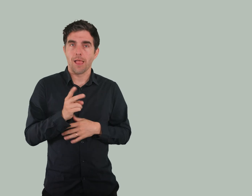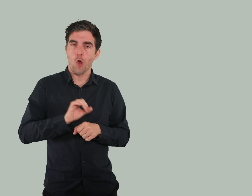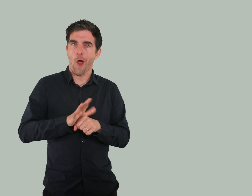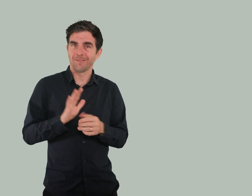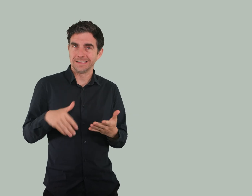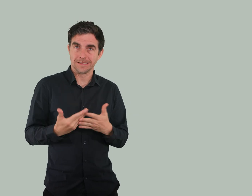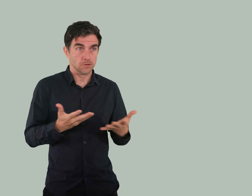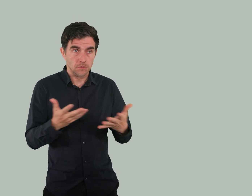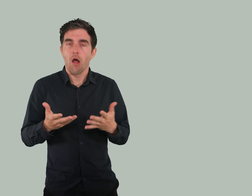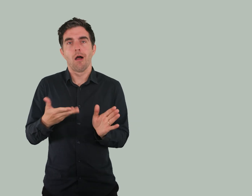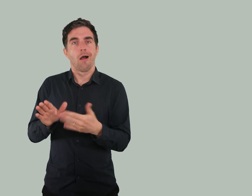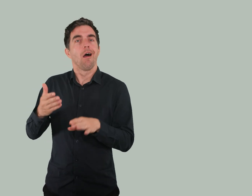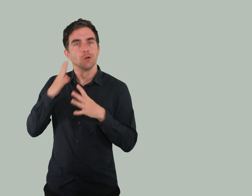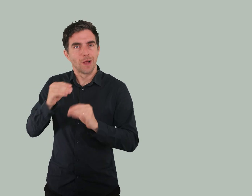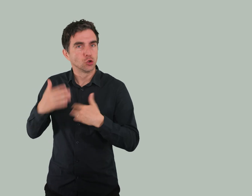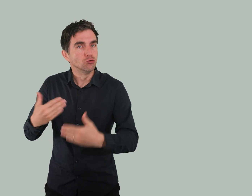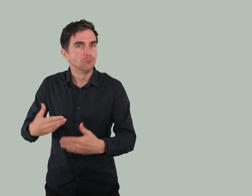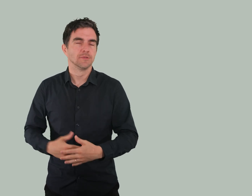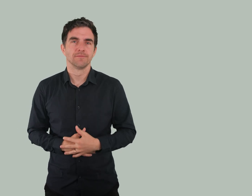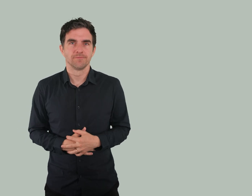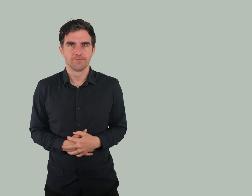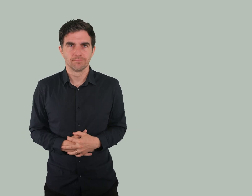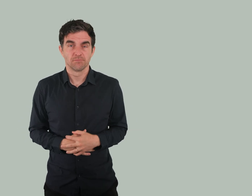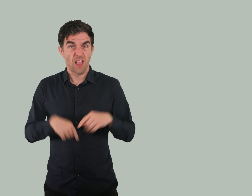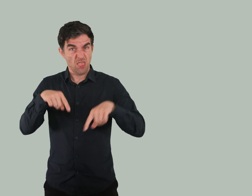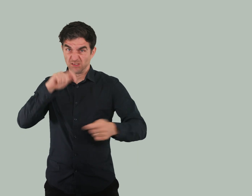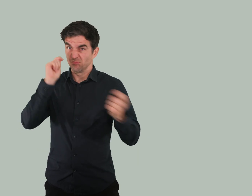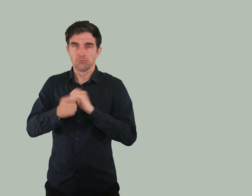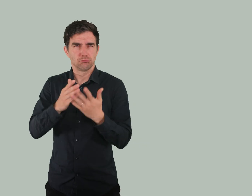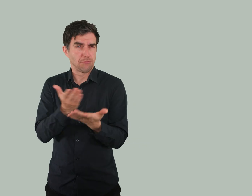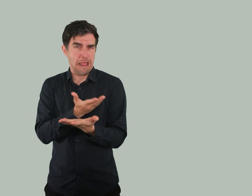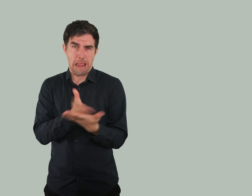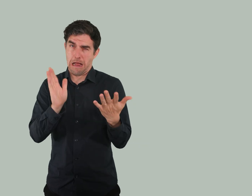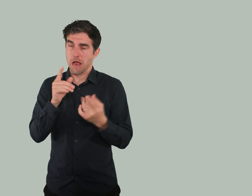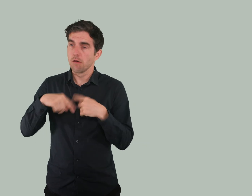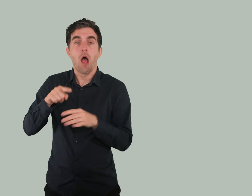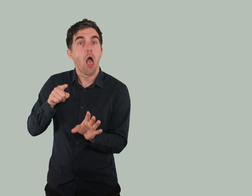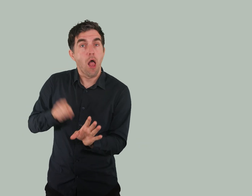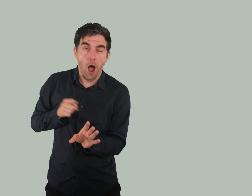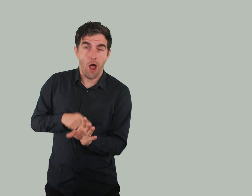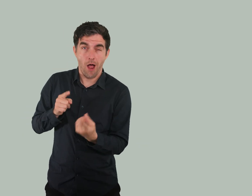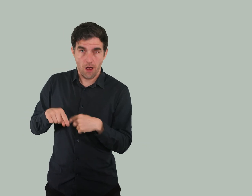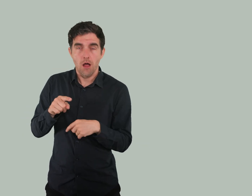That shift accelerated after the financial crisis and again after the pandemic. 220. The shift is clearest among the youngest.